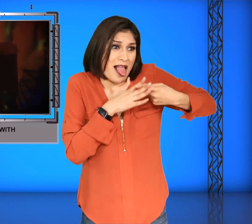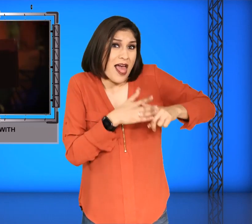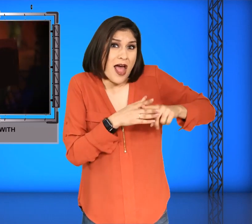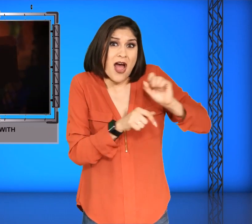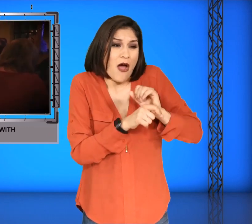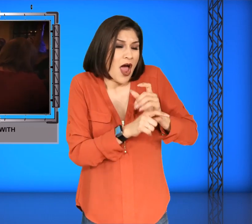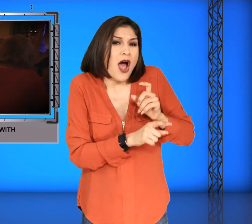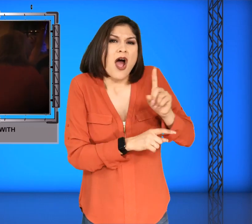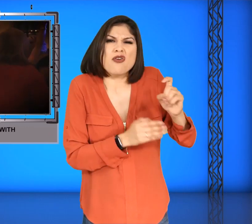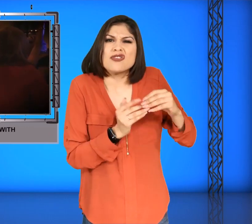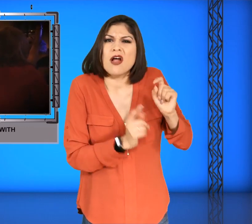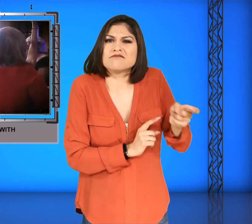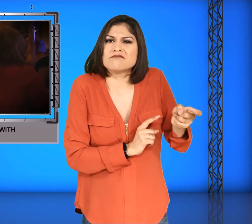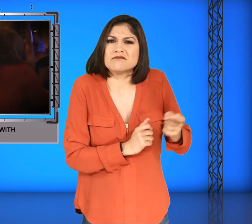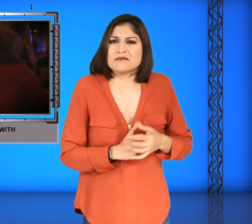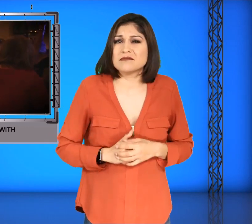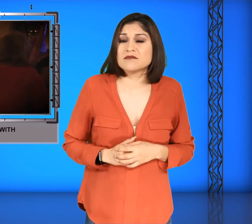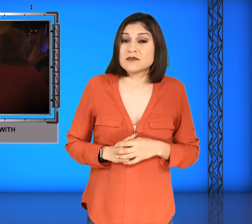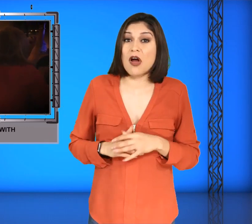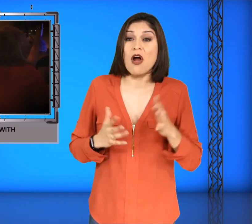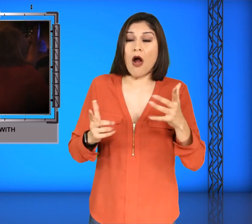hadn't even started yet.